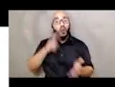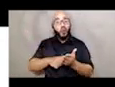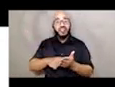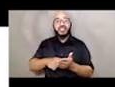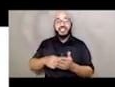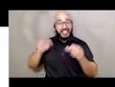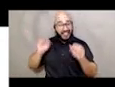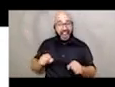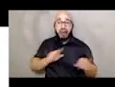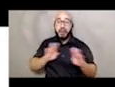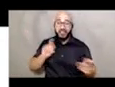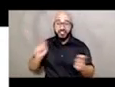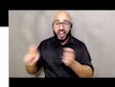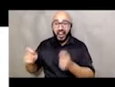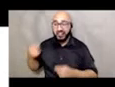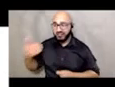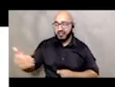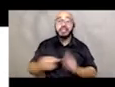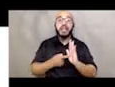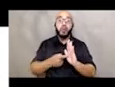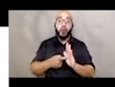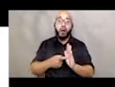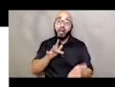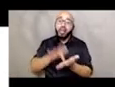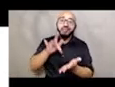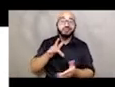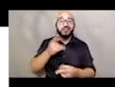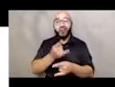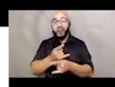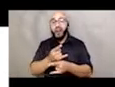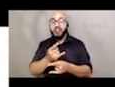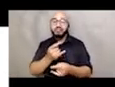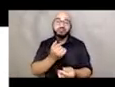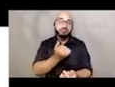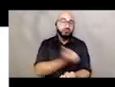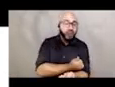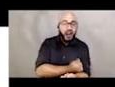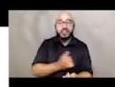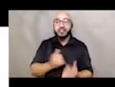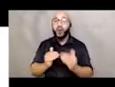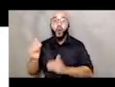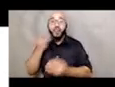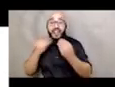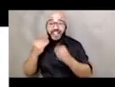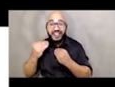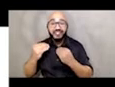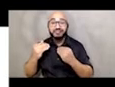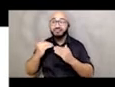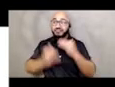such as abusing alcohol and drugs, you're overeating, you're underwriting and you're withdrawing from social interactions.